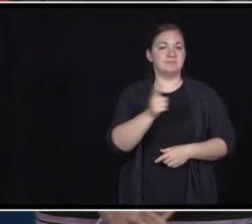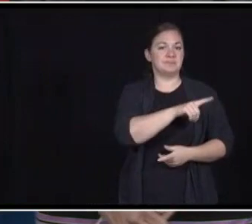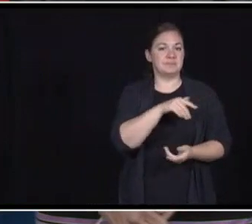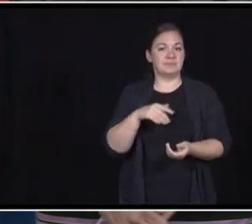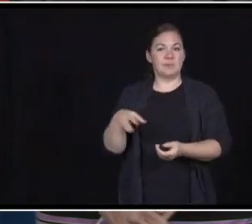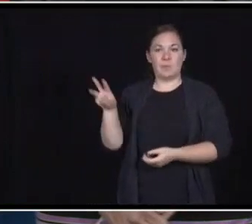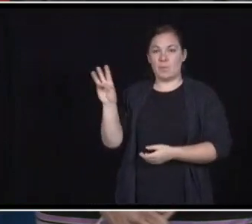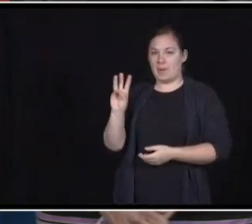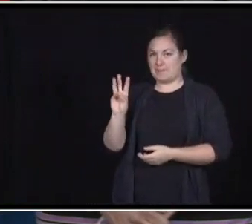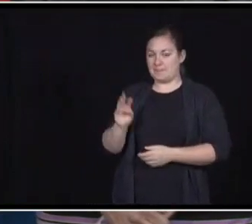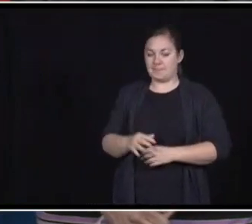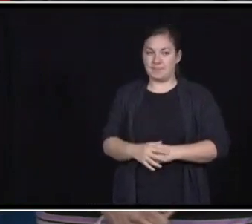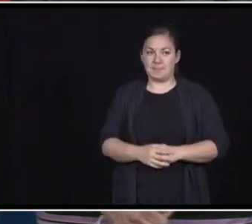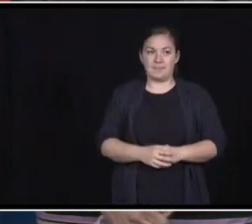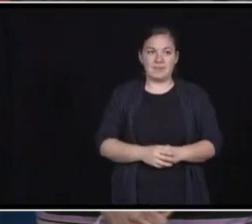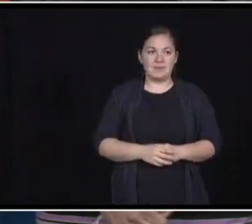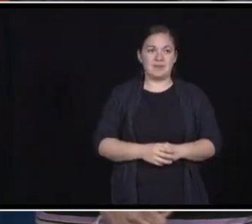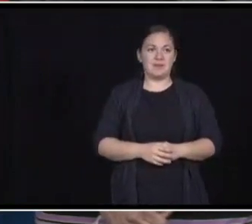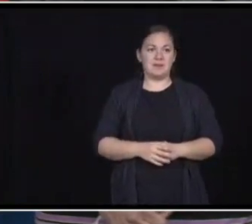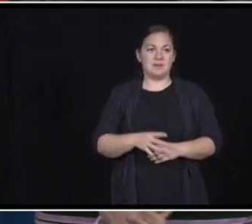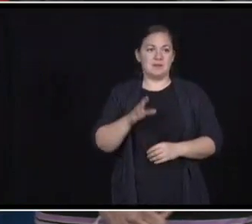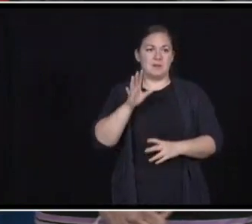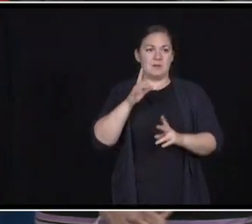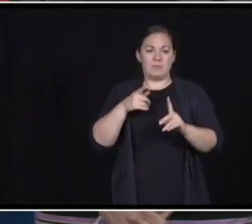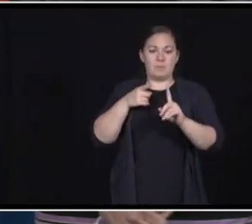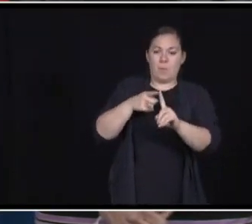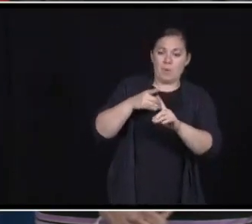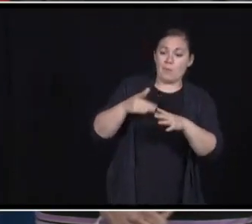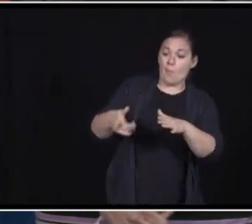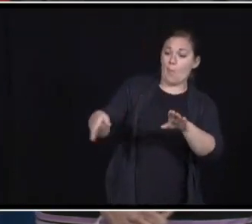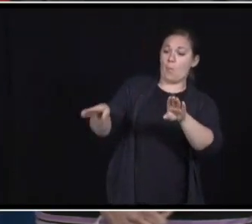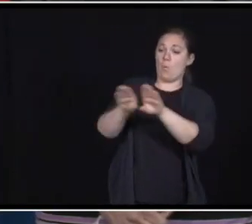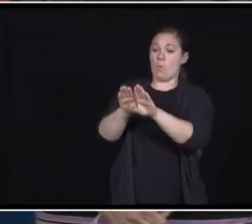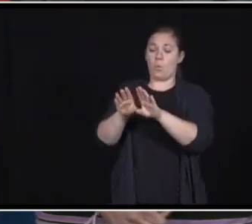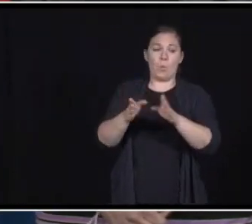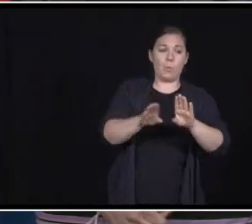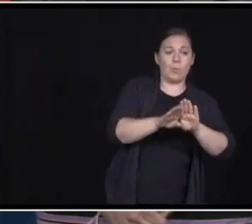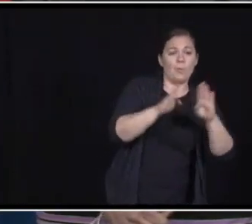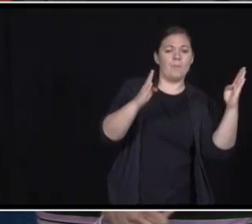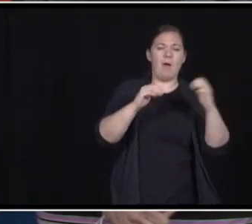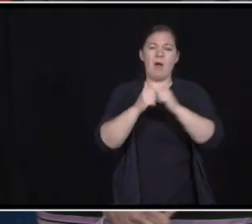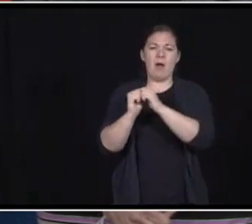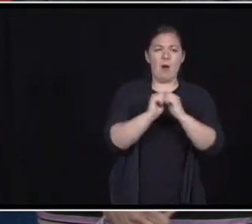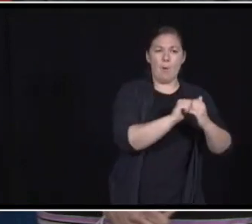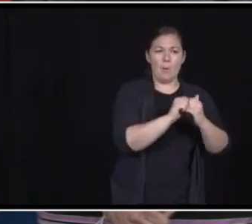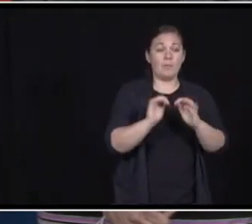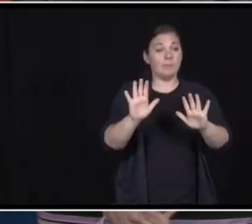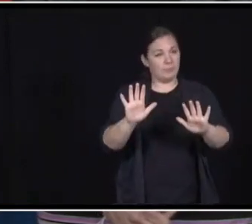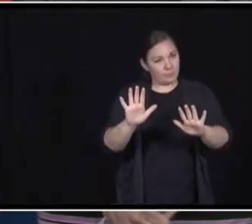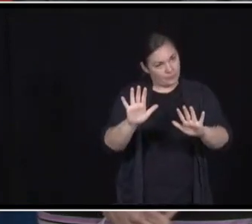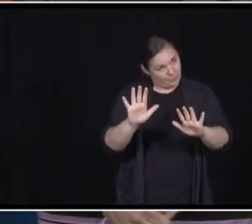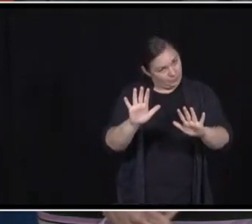Because of high transmission levels. Either within schools or because a transmission in the community.